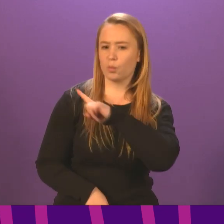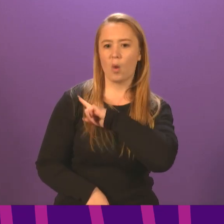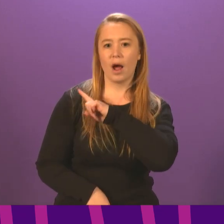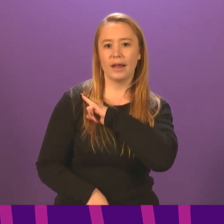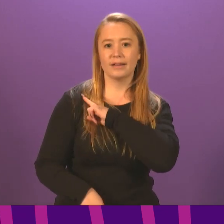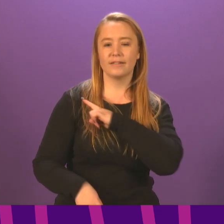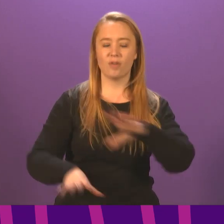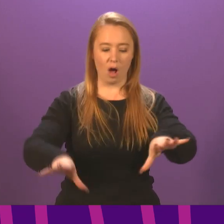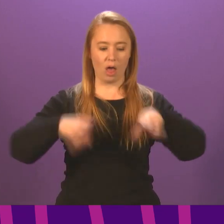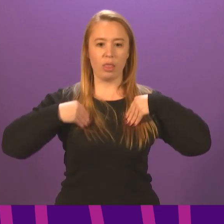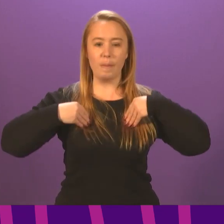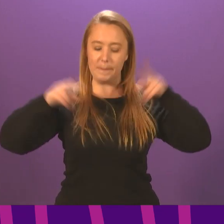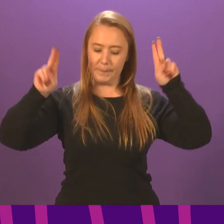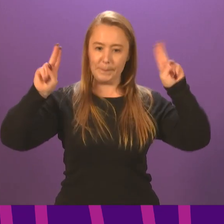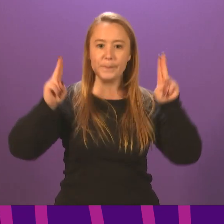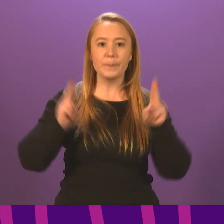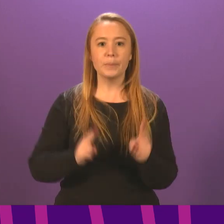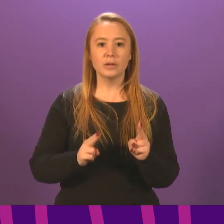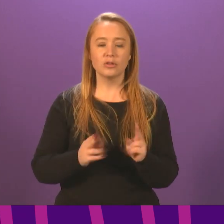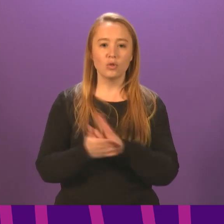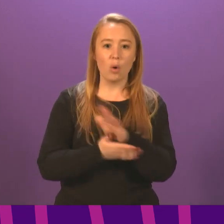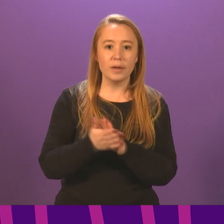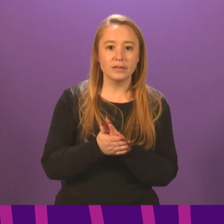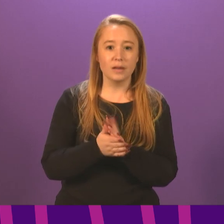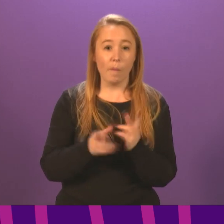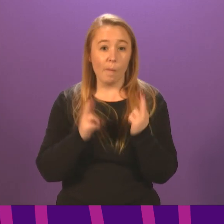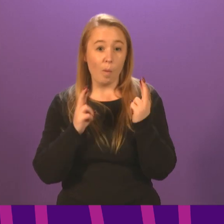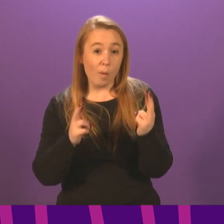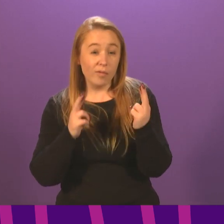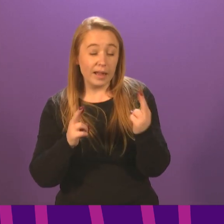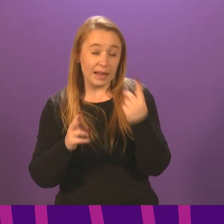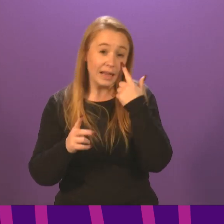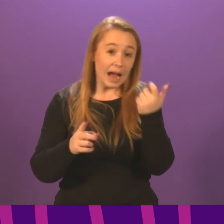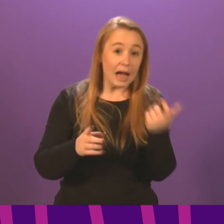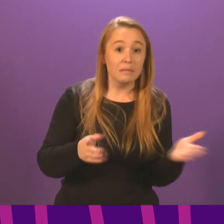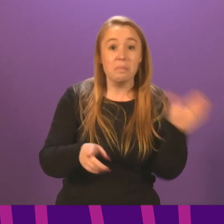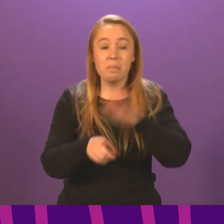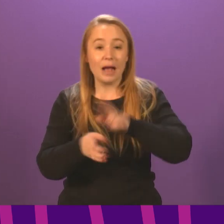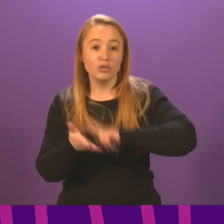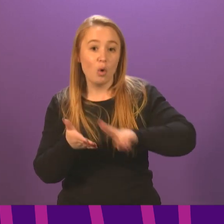infection so that many people could hope to have something approaching a more normal Christmas.